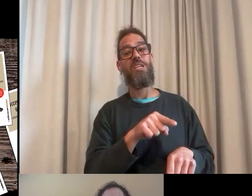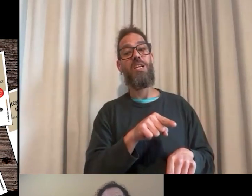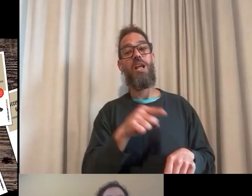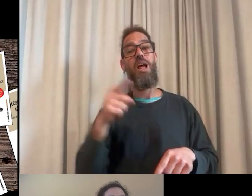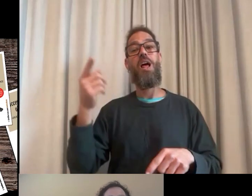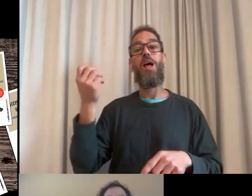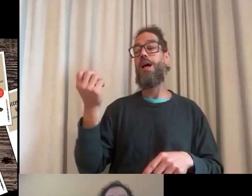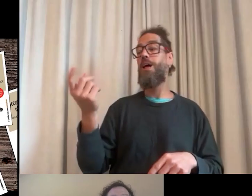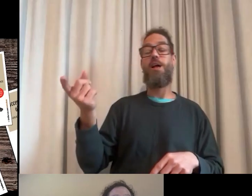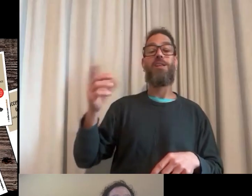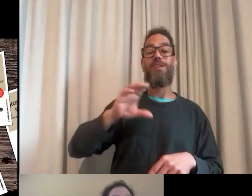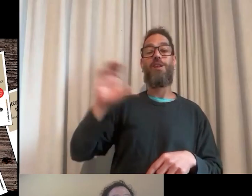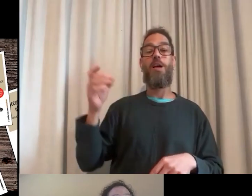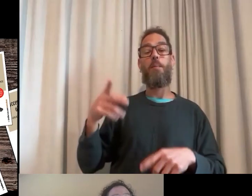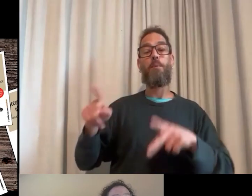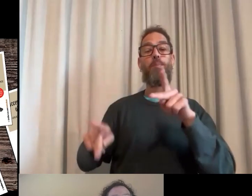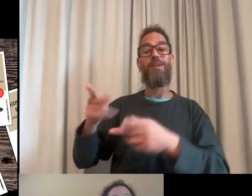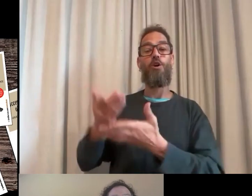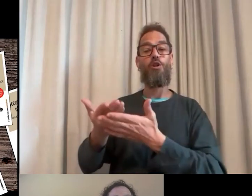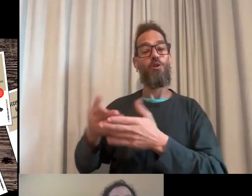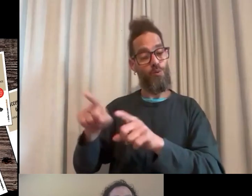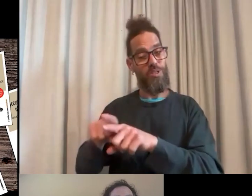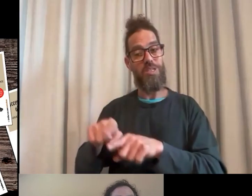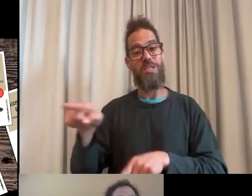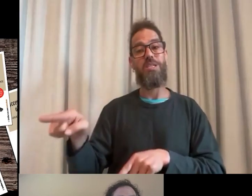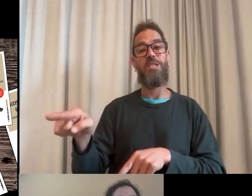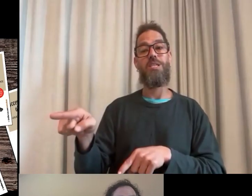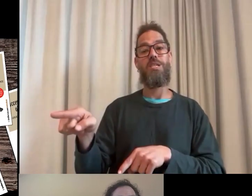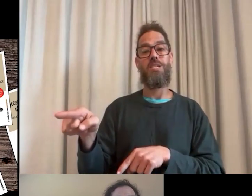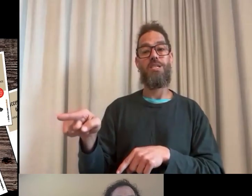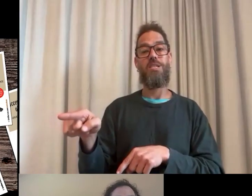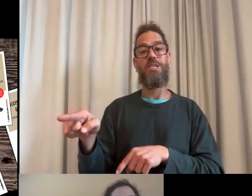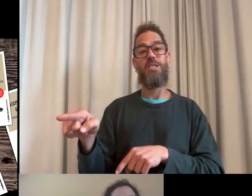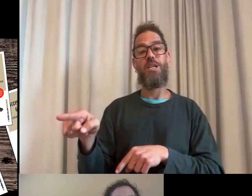And as well, there's many other organizations on Earth who provide courses.